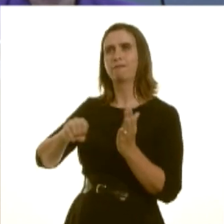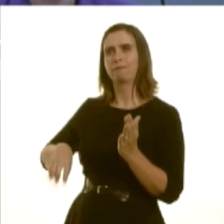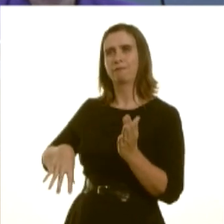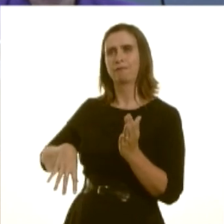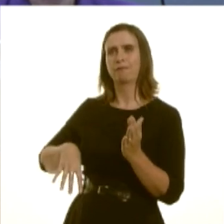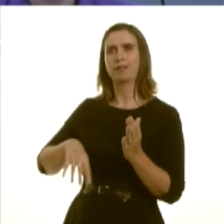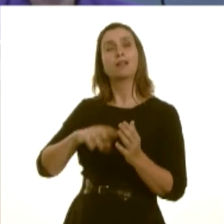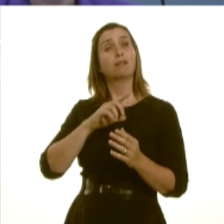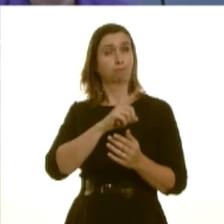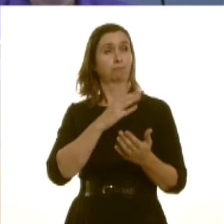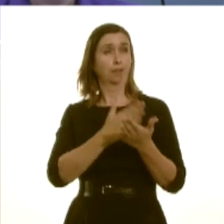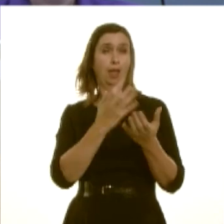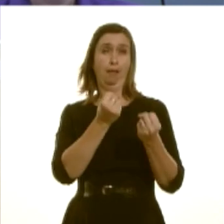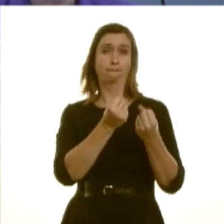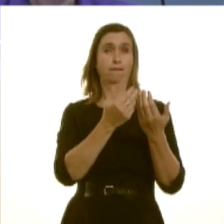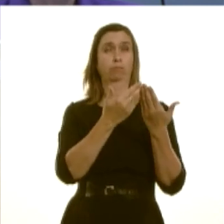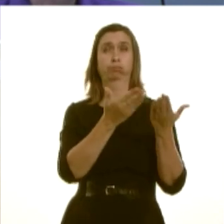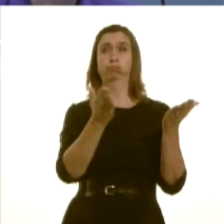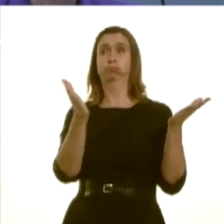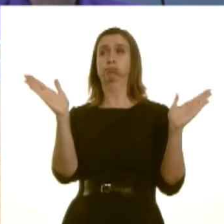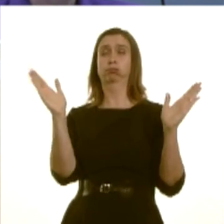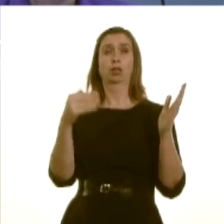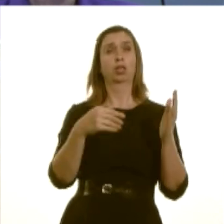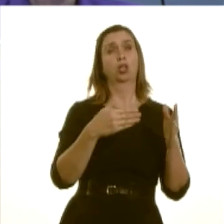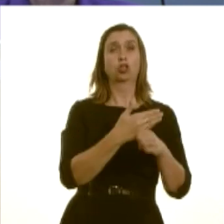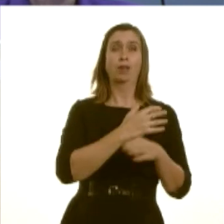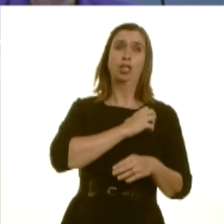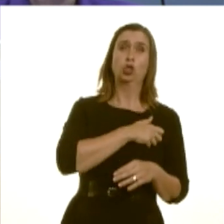a very wide ranging panel of businesses, trade unions and consumer interests to take this